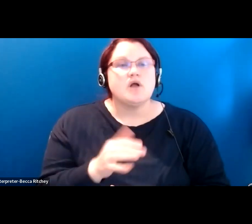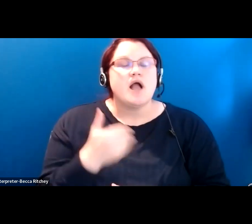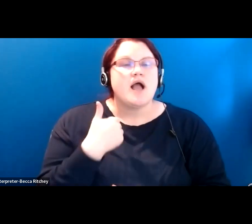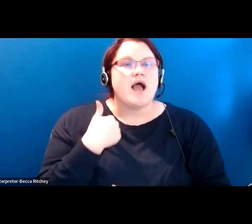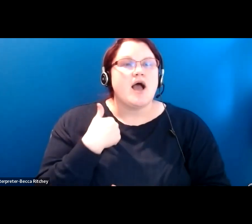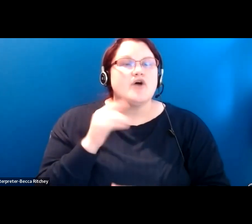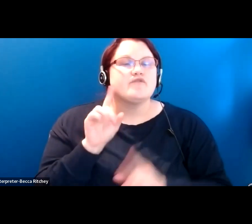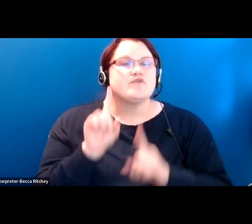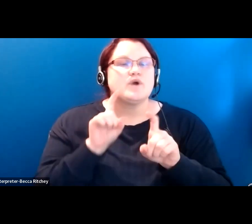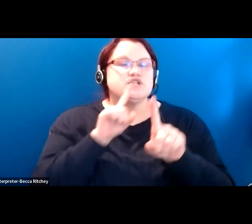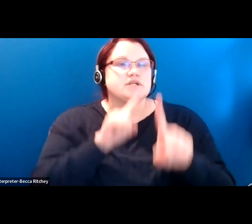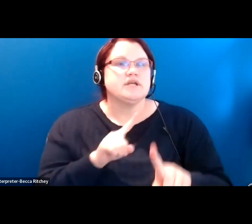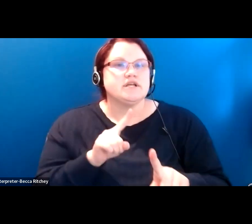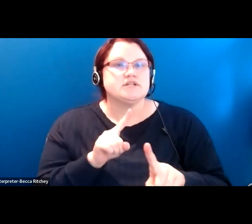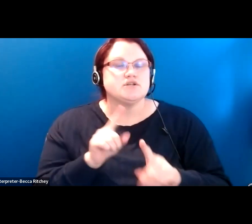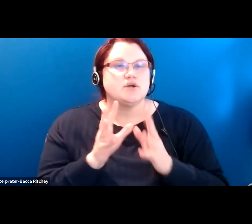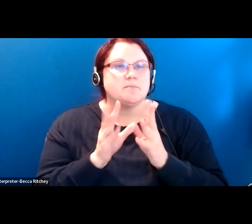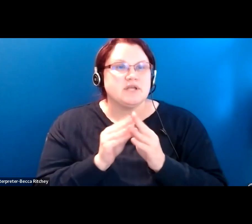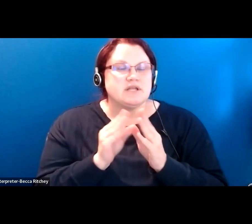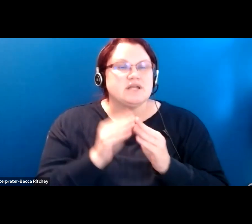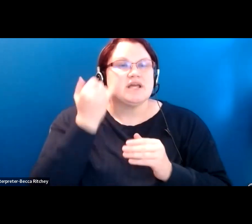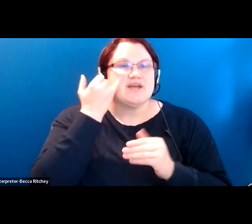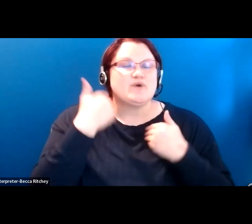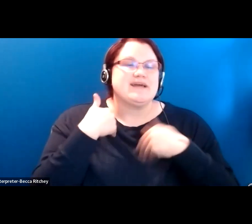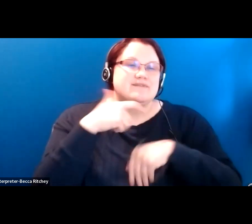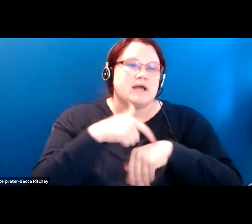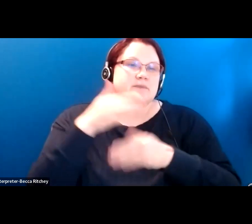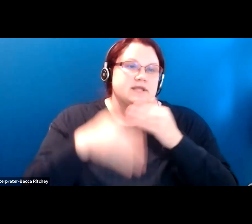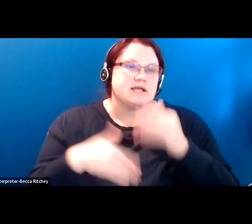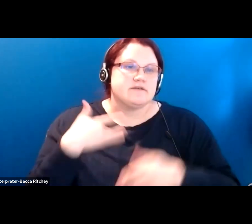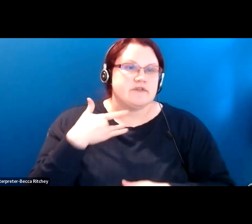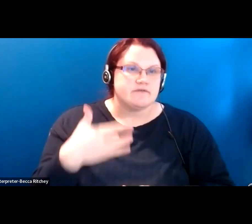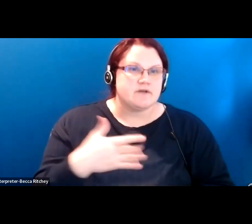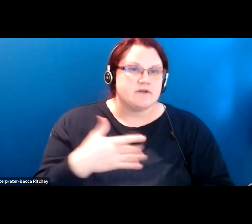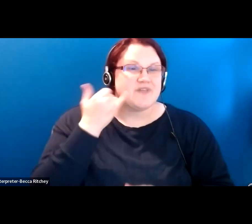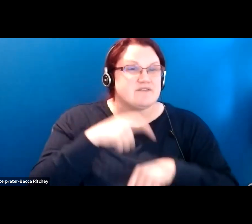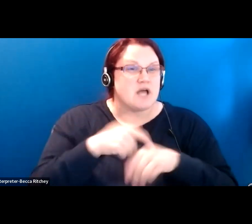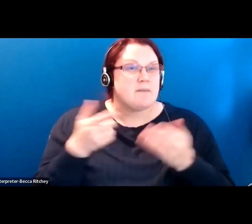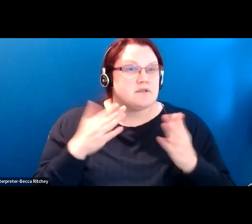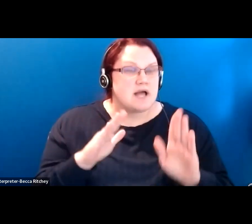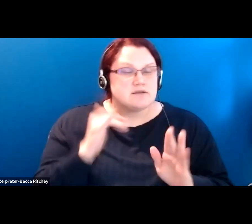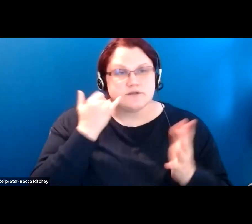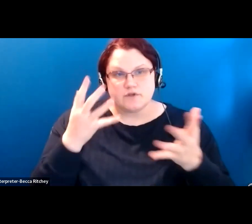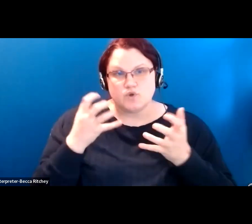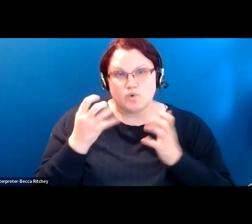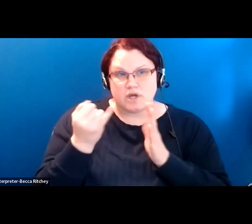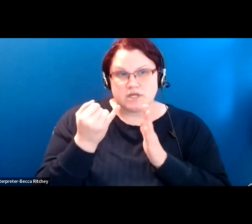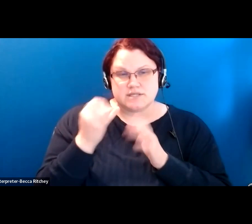toward the end of the event, if time permits. Also, if you would like SCECHs, please be sure